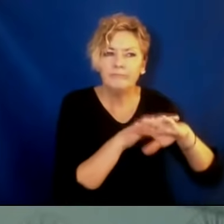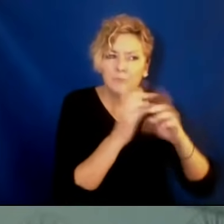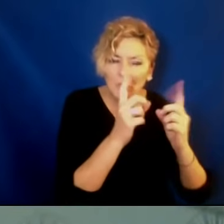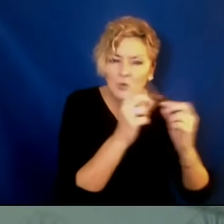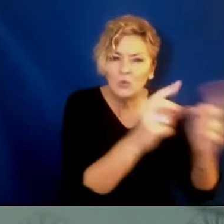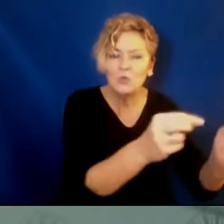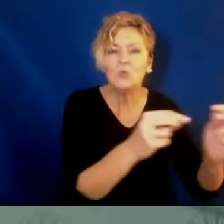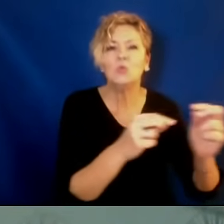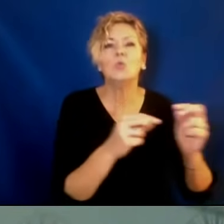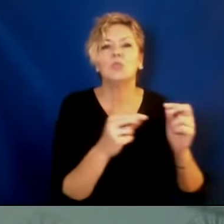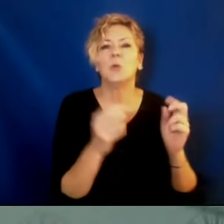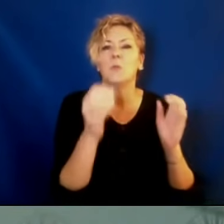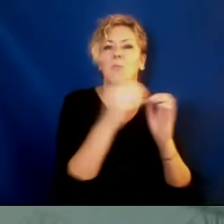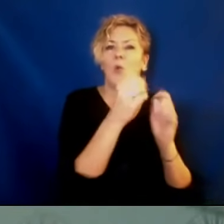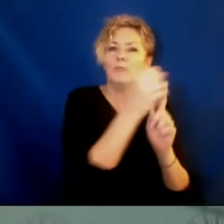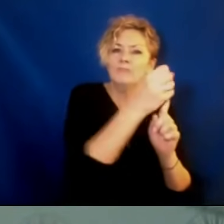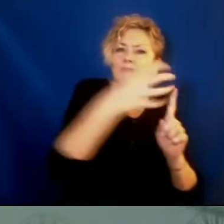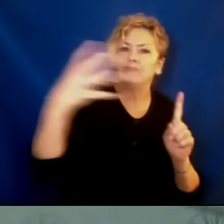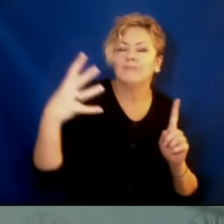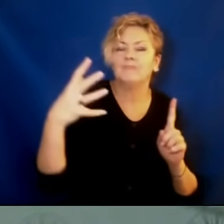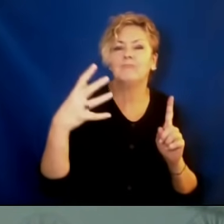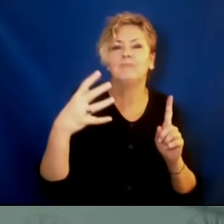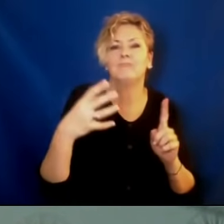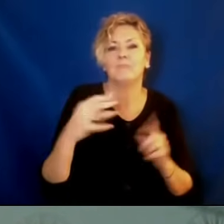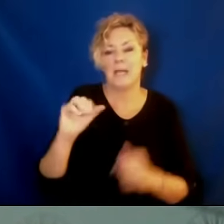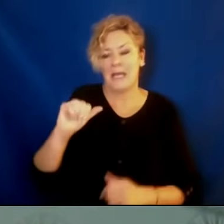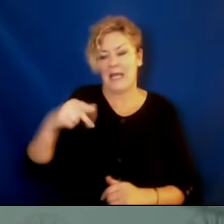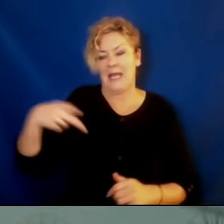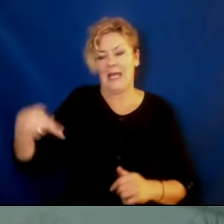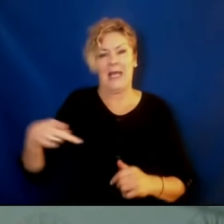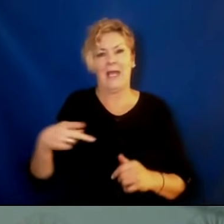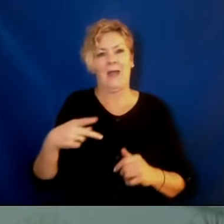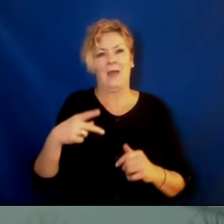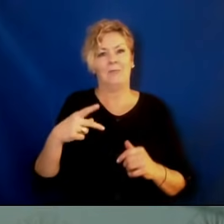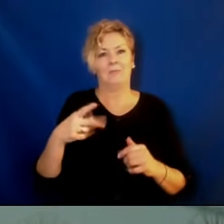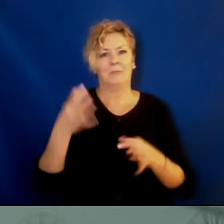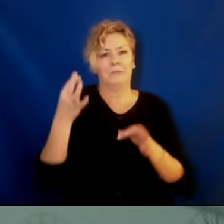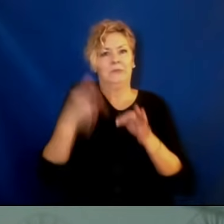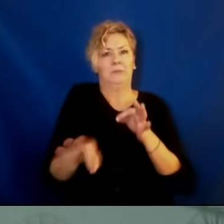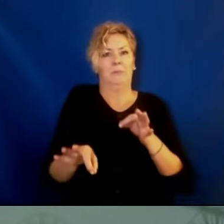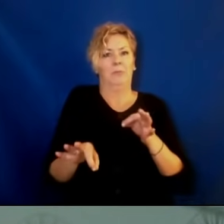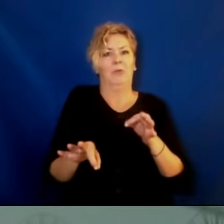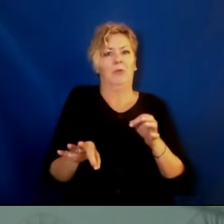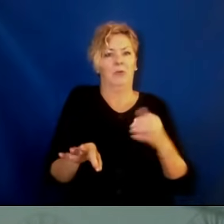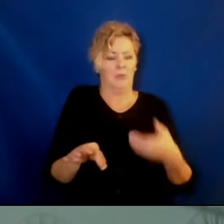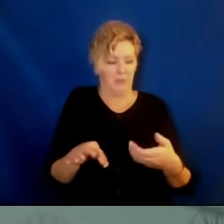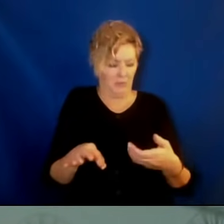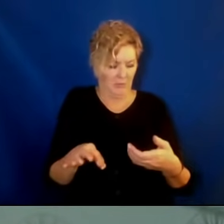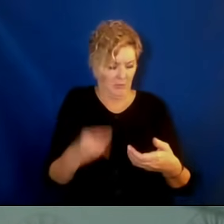One of our challenges is that in order to act in a meaningful Ray way on exposure of information